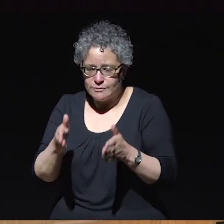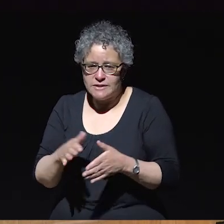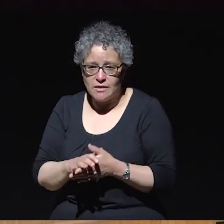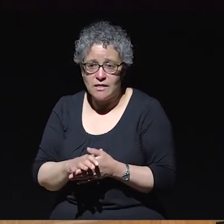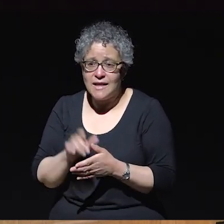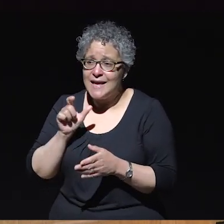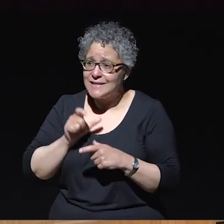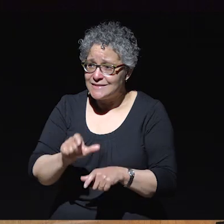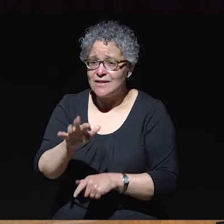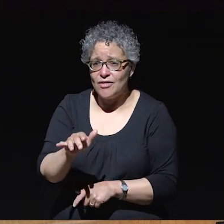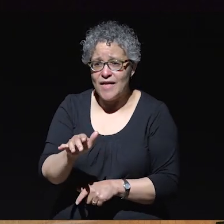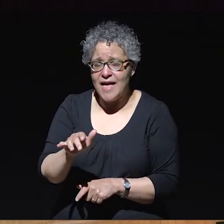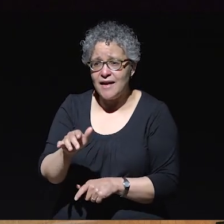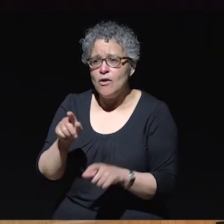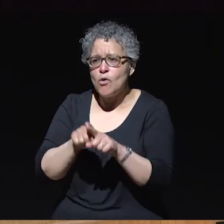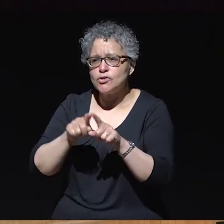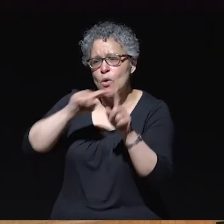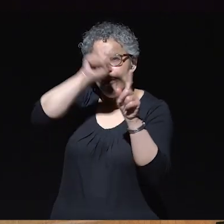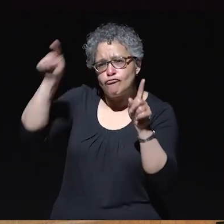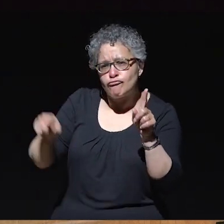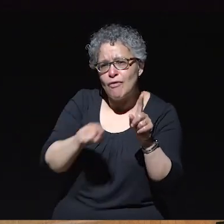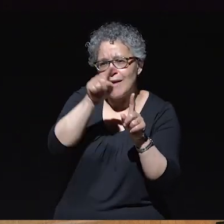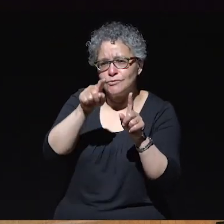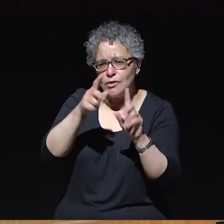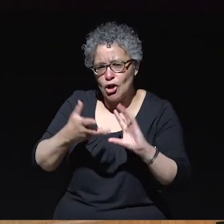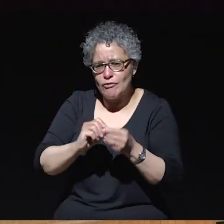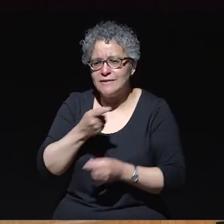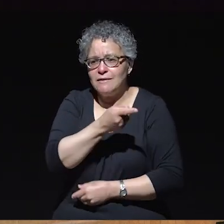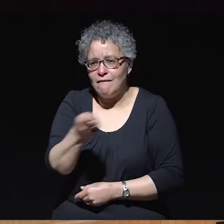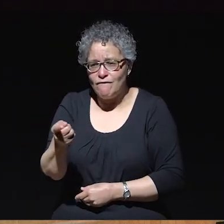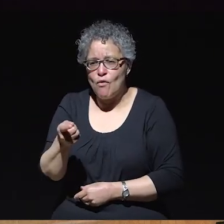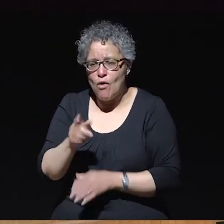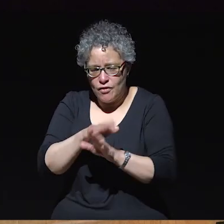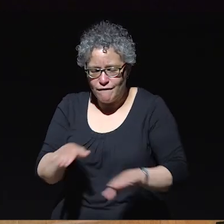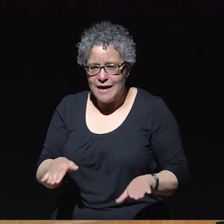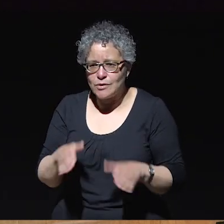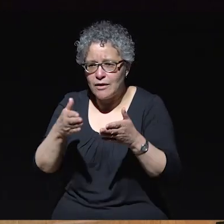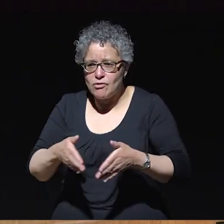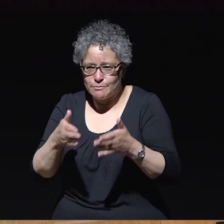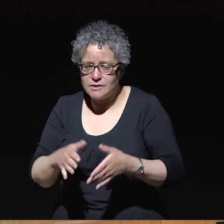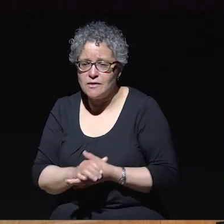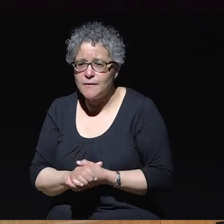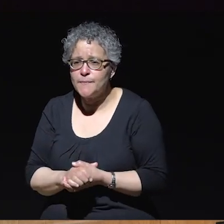But equally those people who were sort of circling around the Foundling Hospital, people like Richard Mead, Dr Richard Mead,